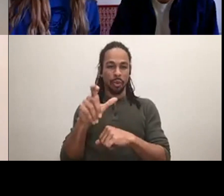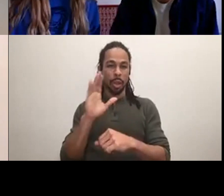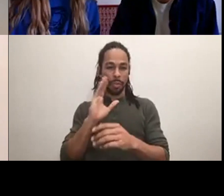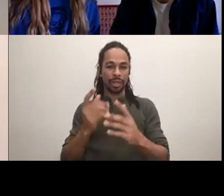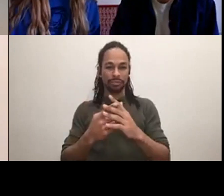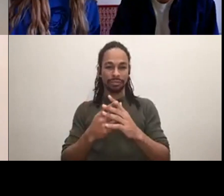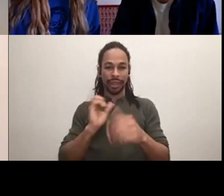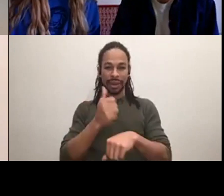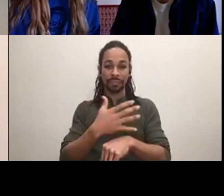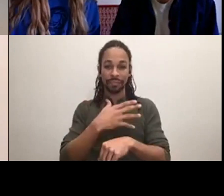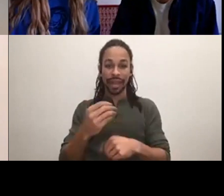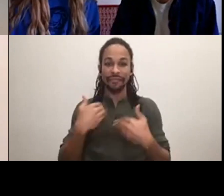[ video ]